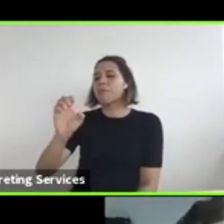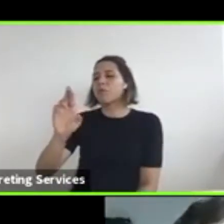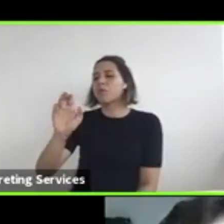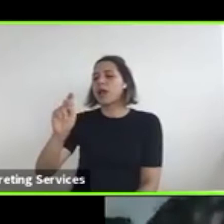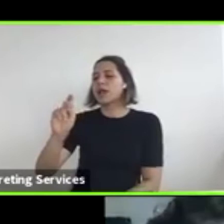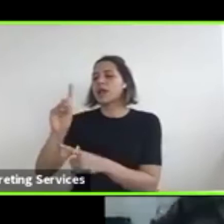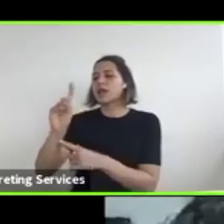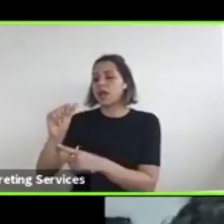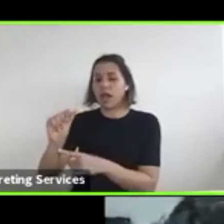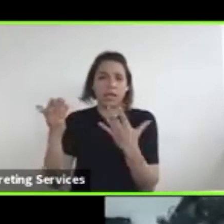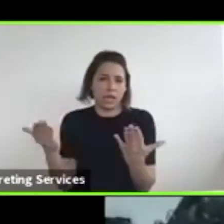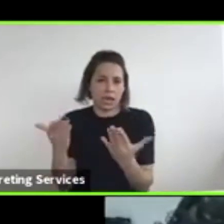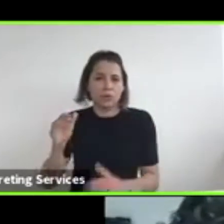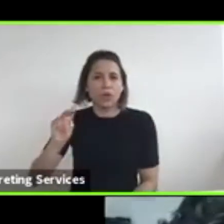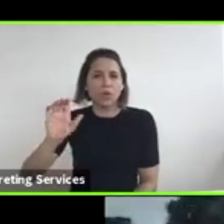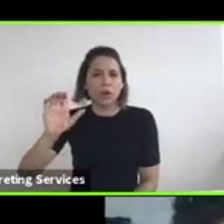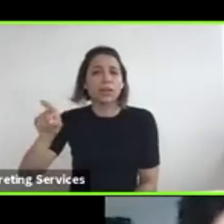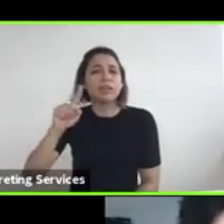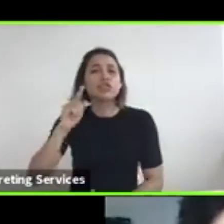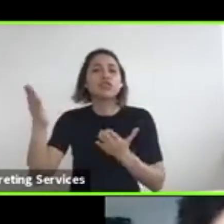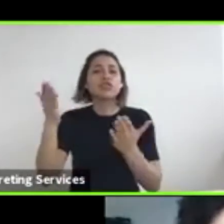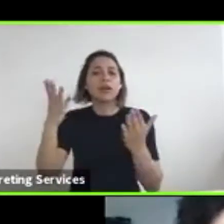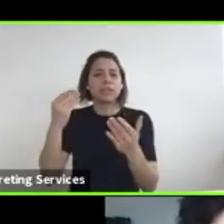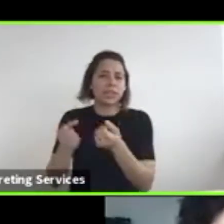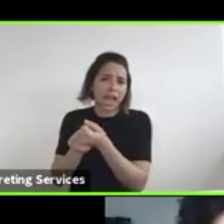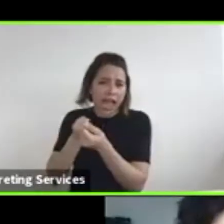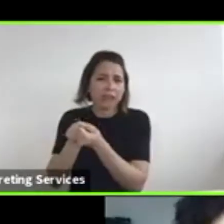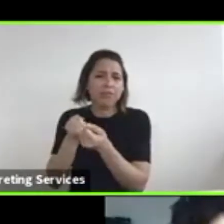IS A SERVICE AND ADVOCACY BOARD FOR INDIGENOUS THEATER ARTISTS